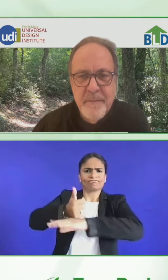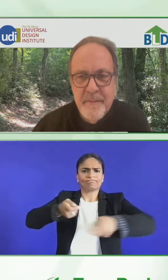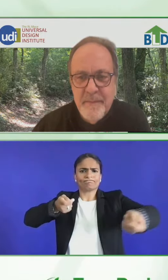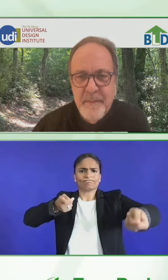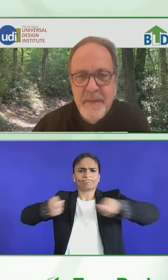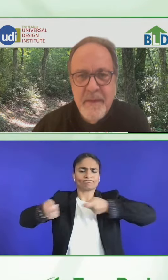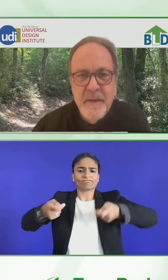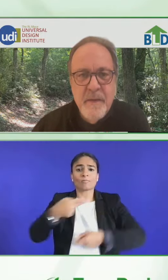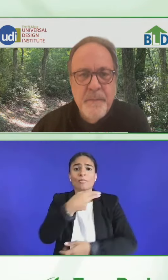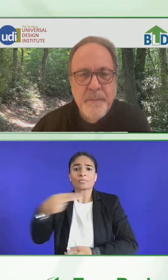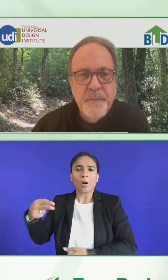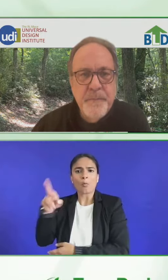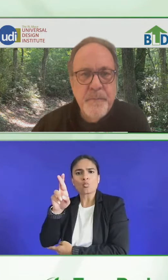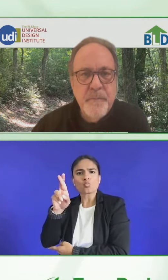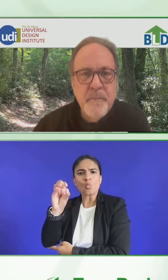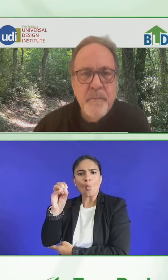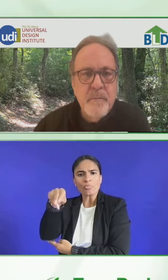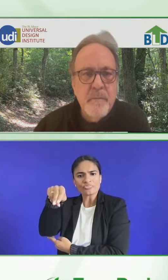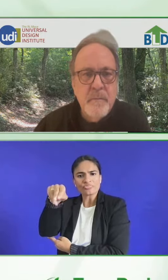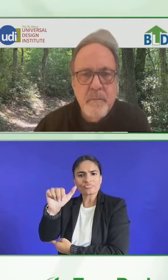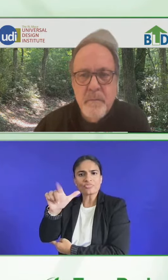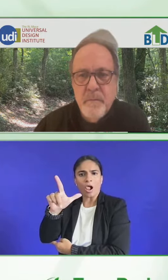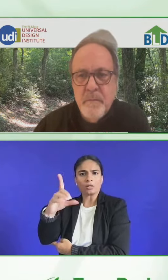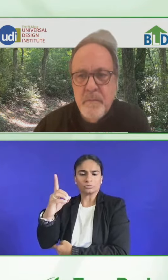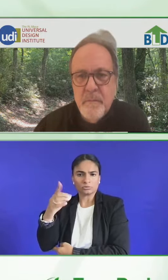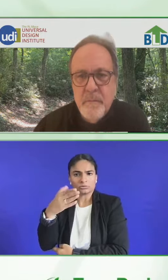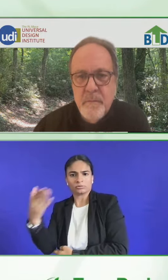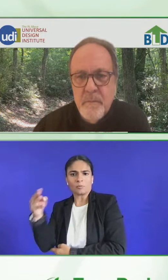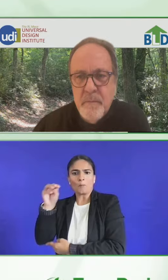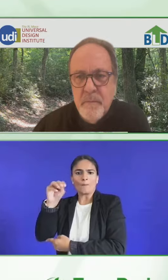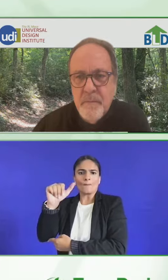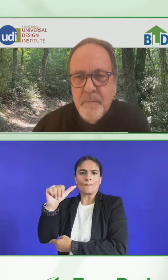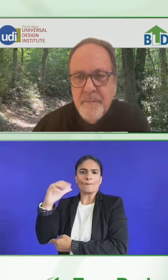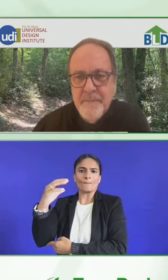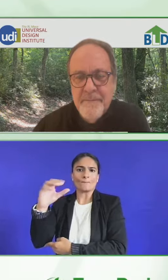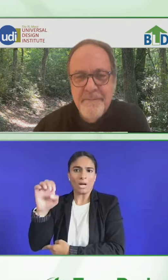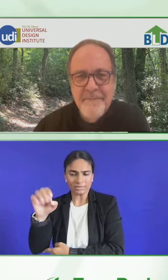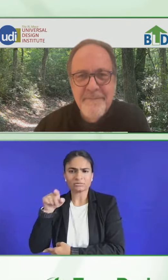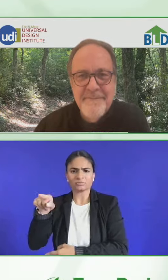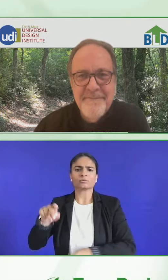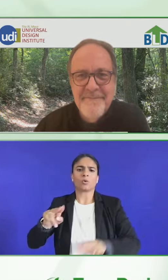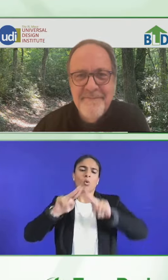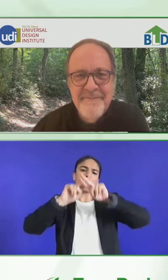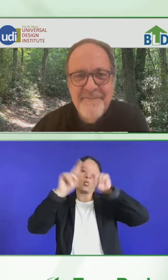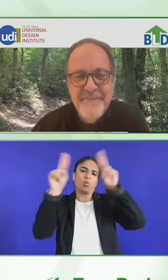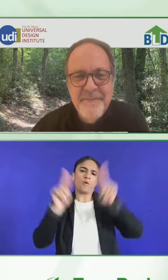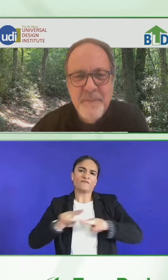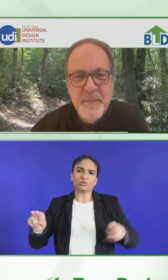Please tell us on how technology can help and maybe replace it?